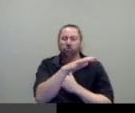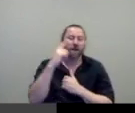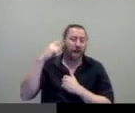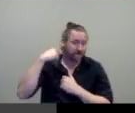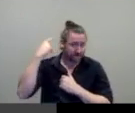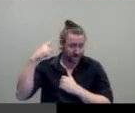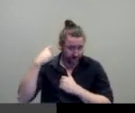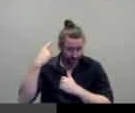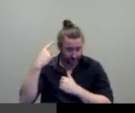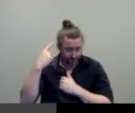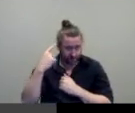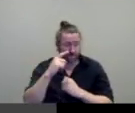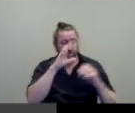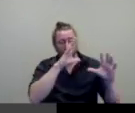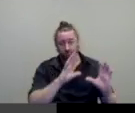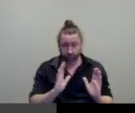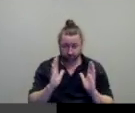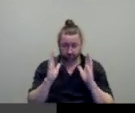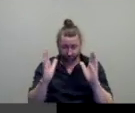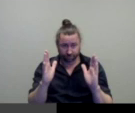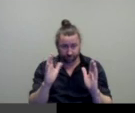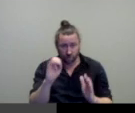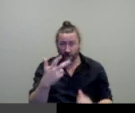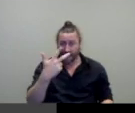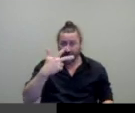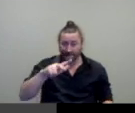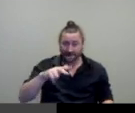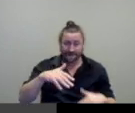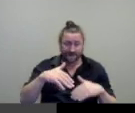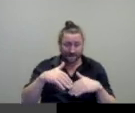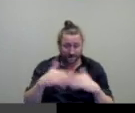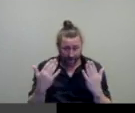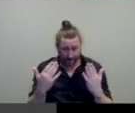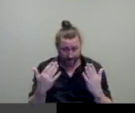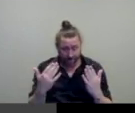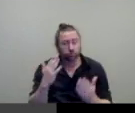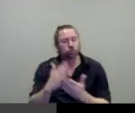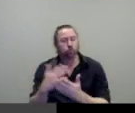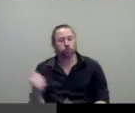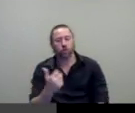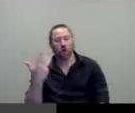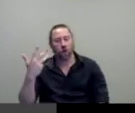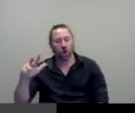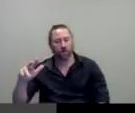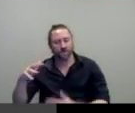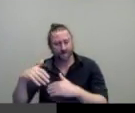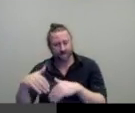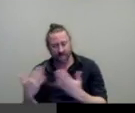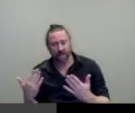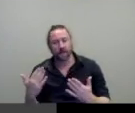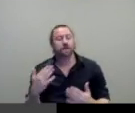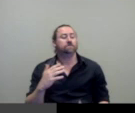it lasted 80 days which was just 10 days short of its planned 90 days before mounting